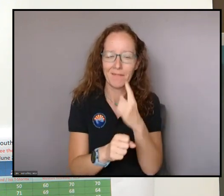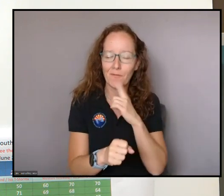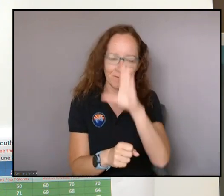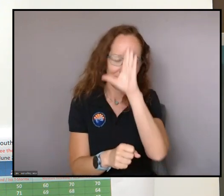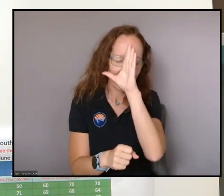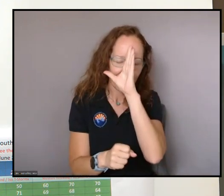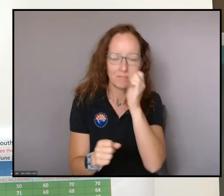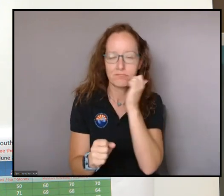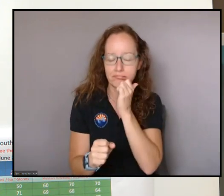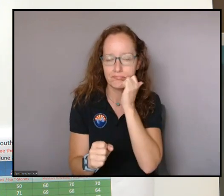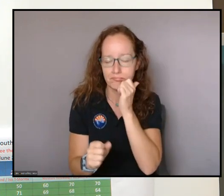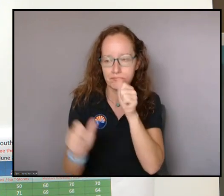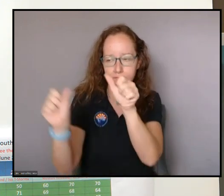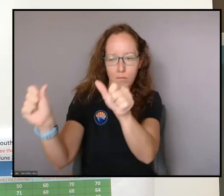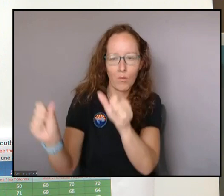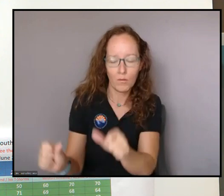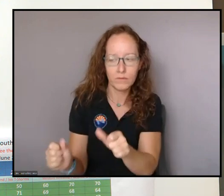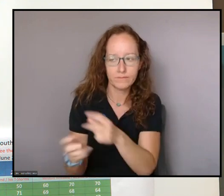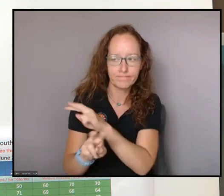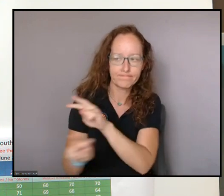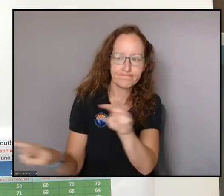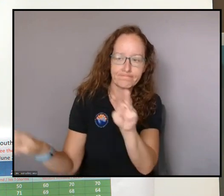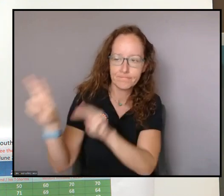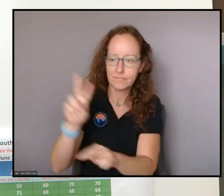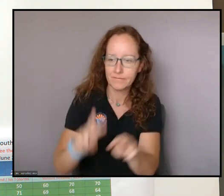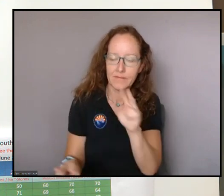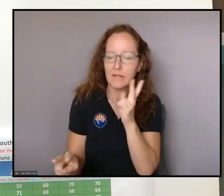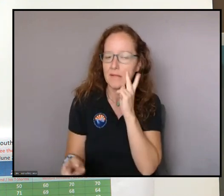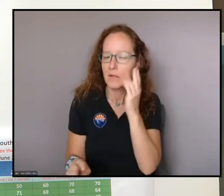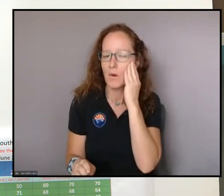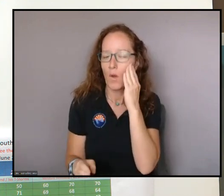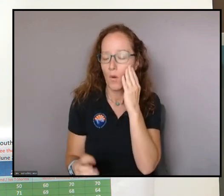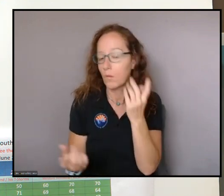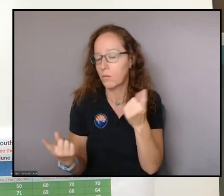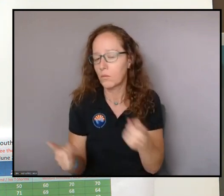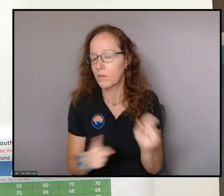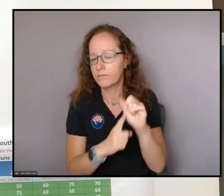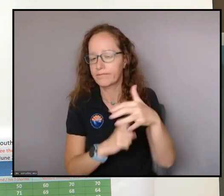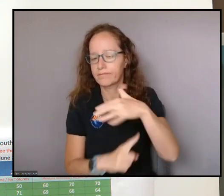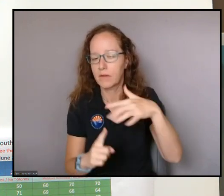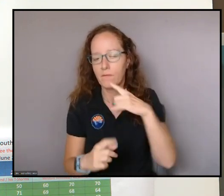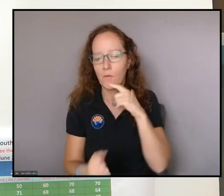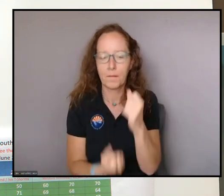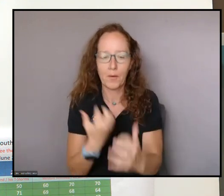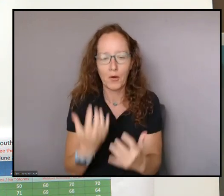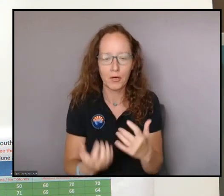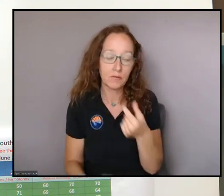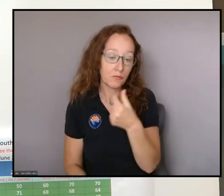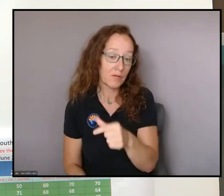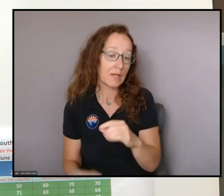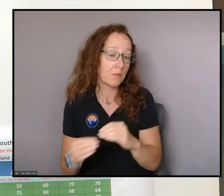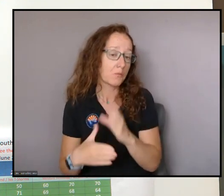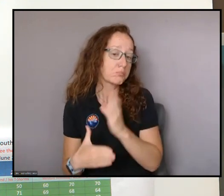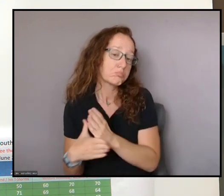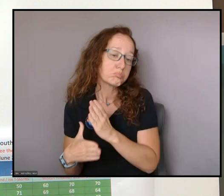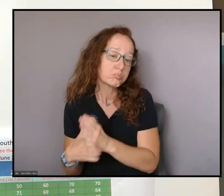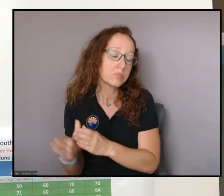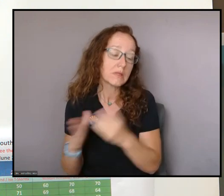idea on burning conditions. Green is more moderate. Yellow is more of a critical burning. And then you get into your reds